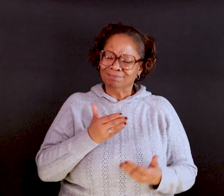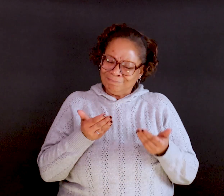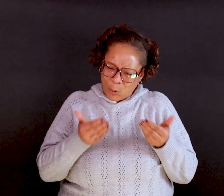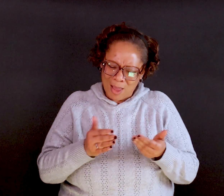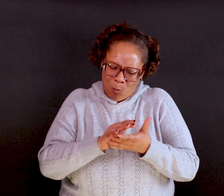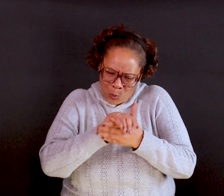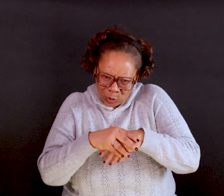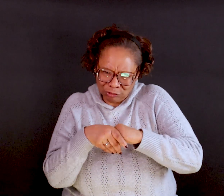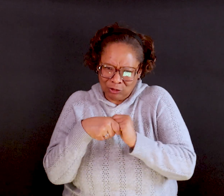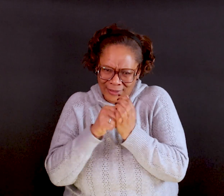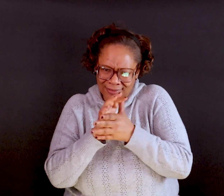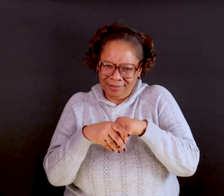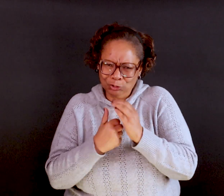before washing your hands.